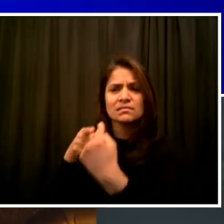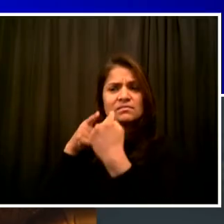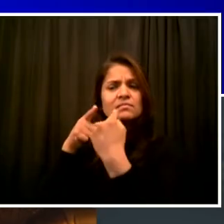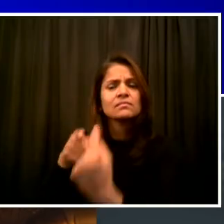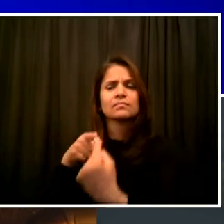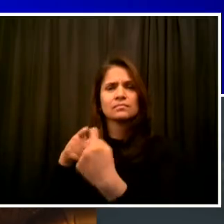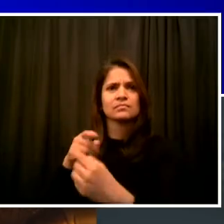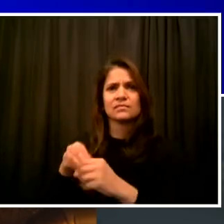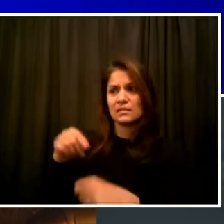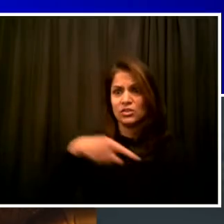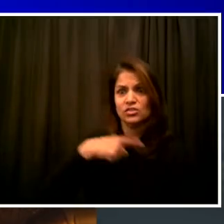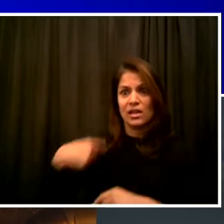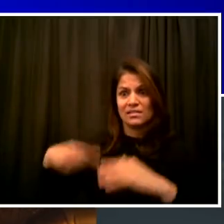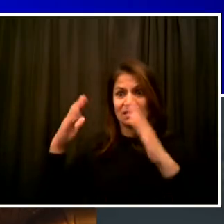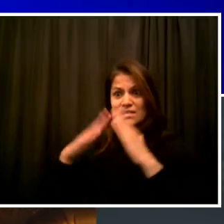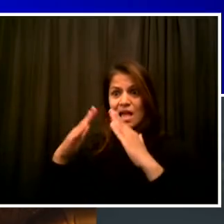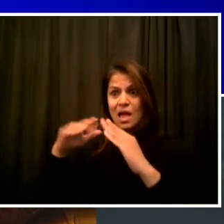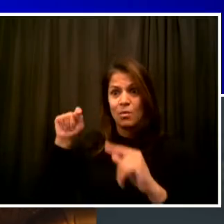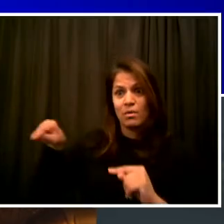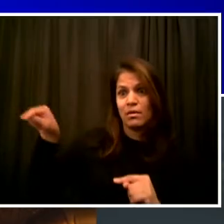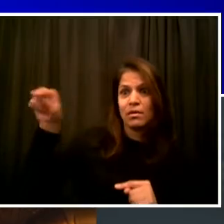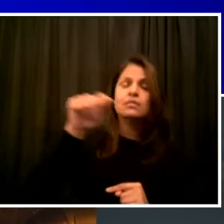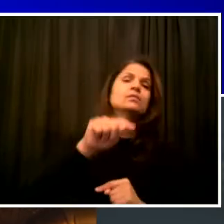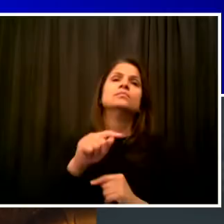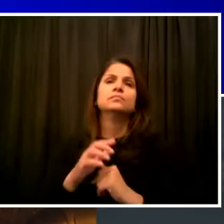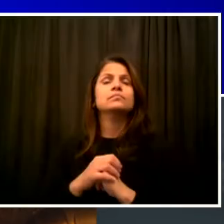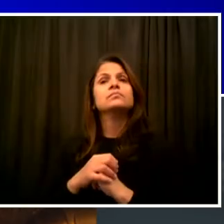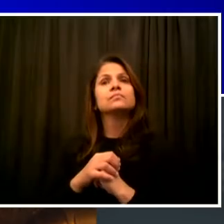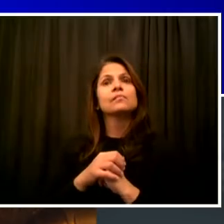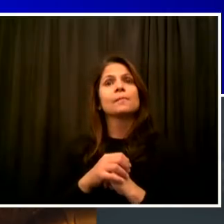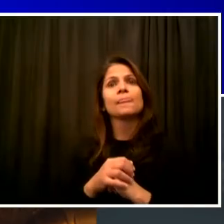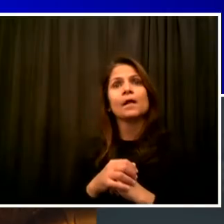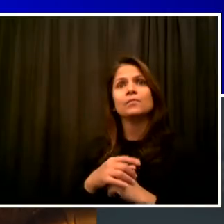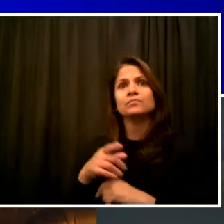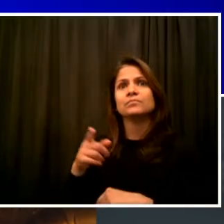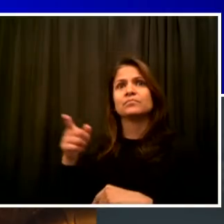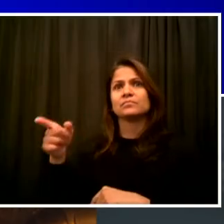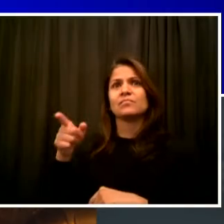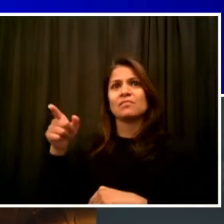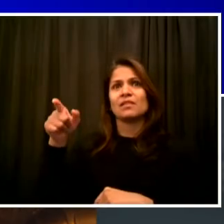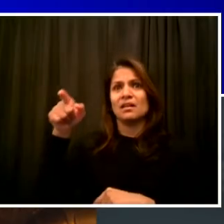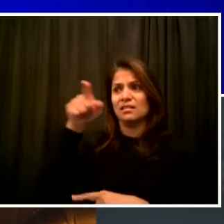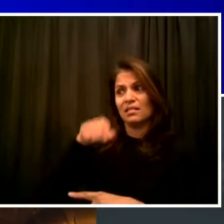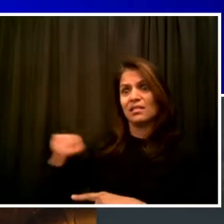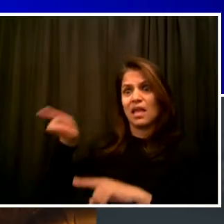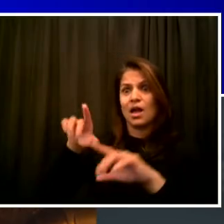HAS LOST THEIR LIVELIHOOD NOT WHEN OTHERS DID BUT A MONTH EARLIER, TWO MONTHS EARLIER